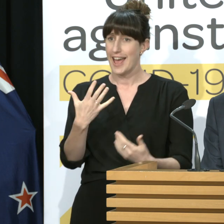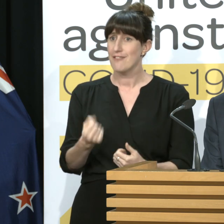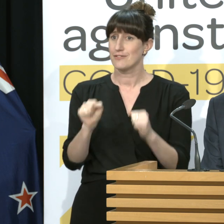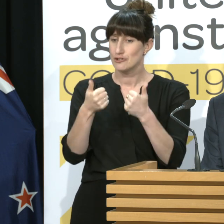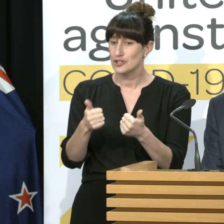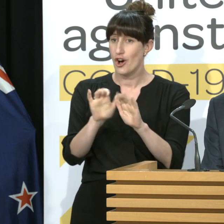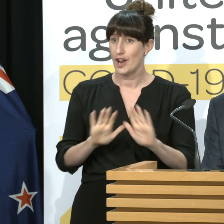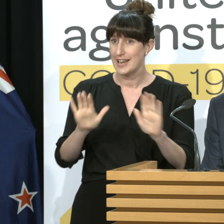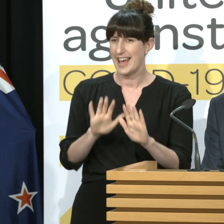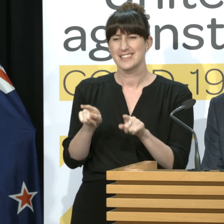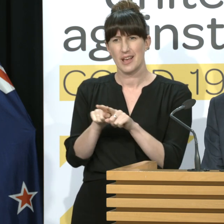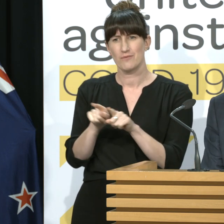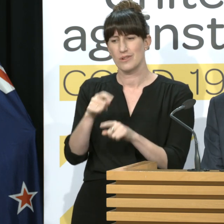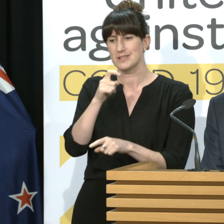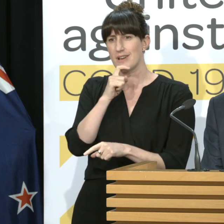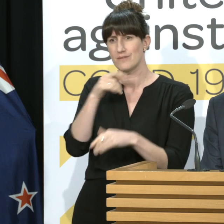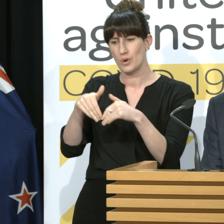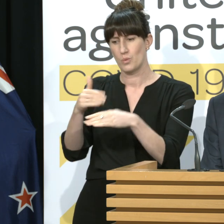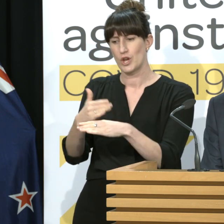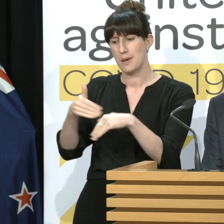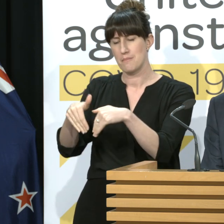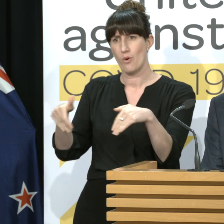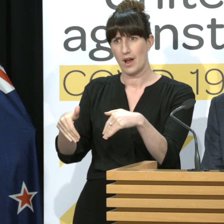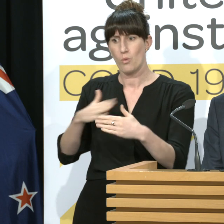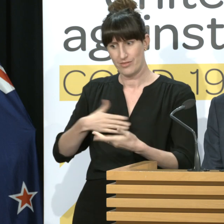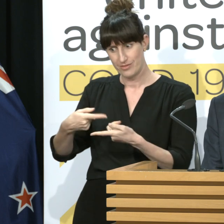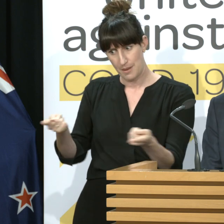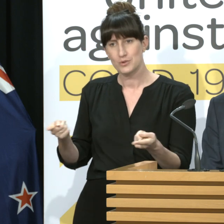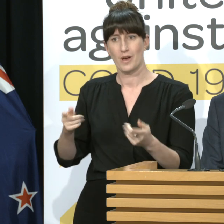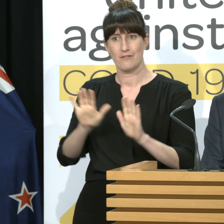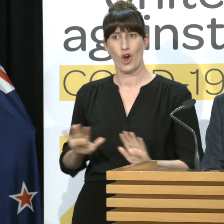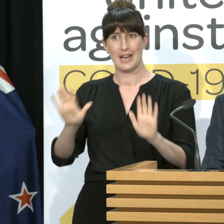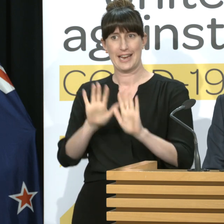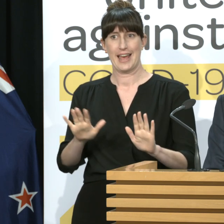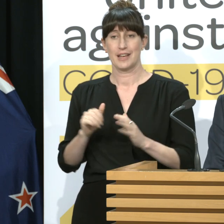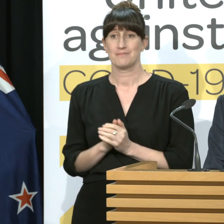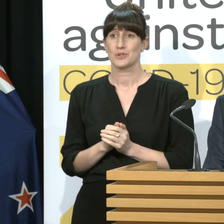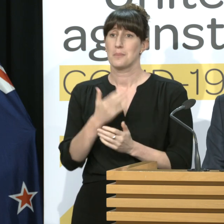So let's thank each and every one of them by doing our best to stop the spread of COVID-19.